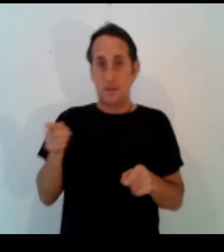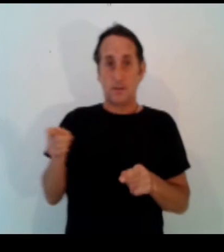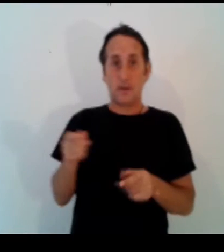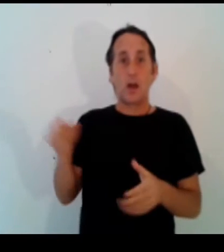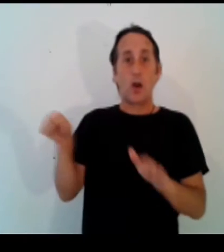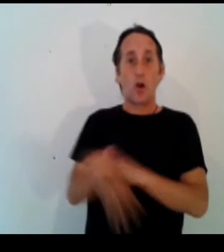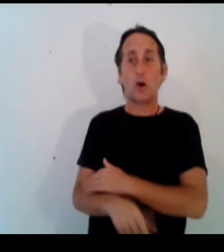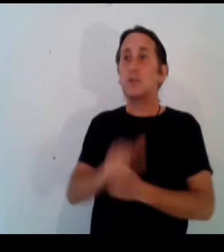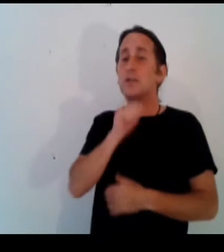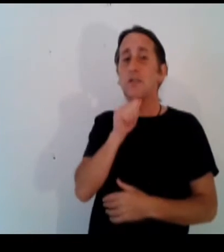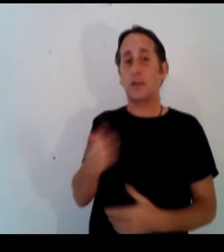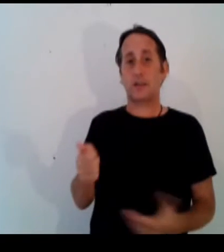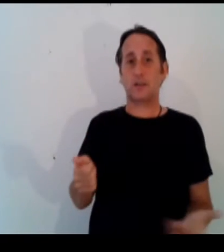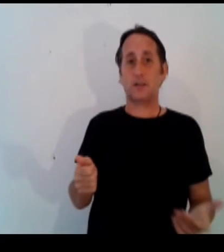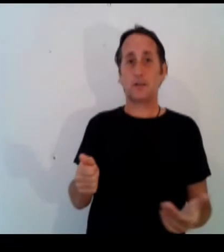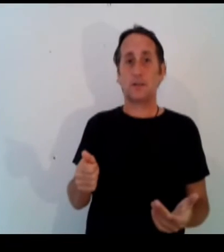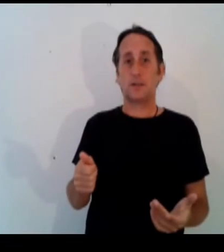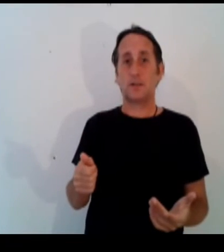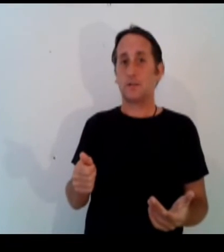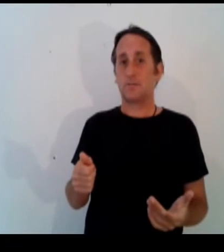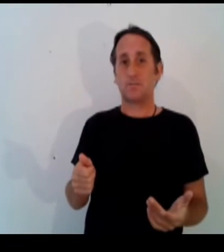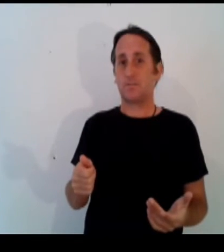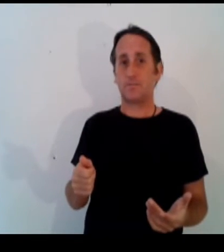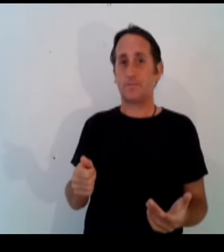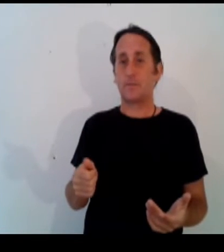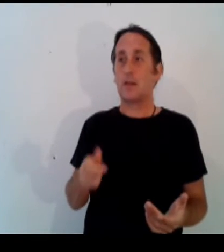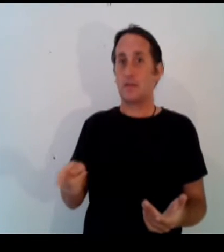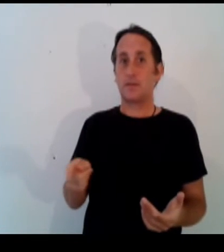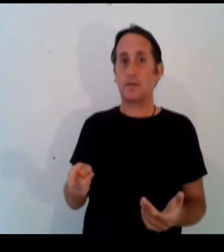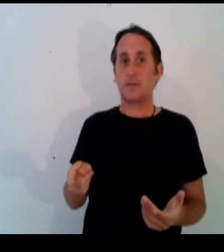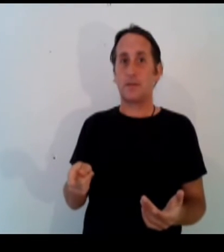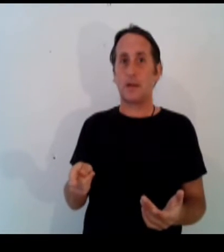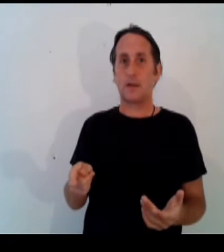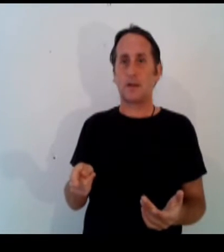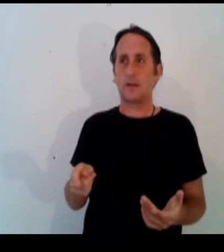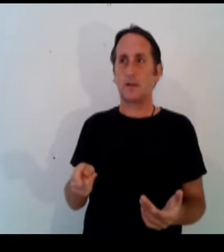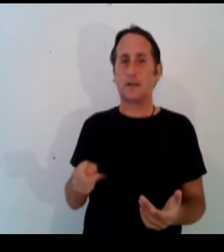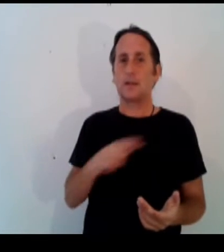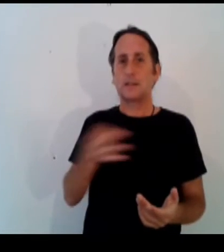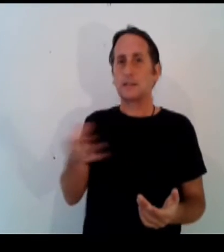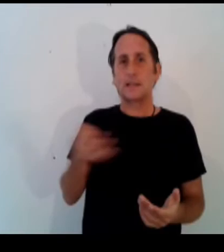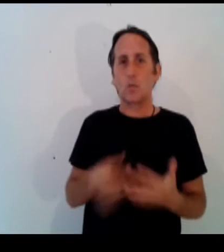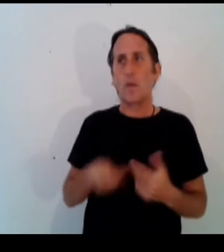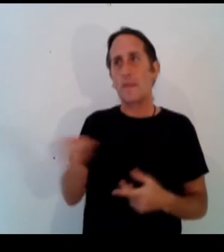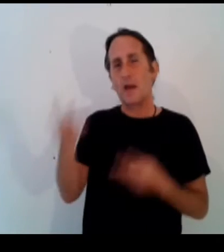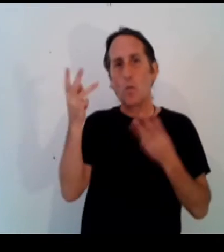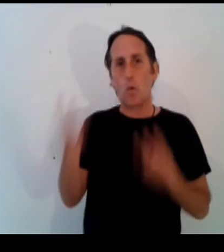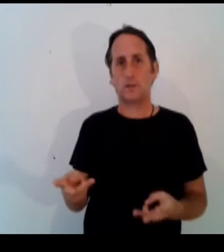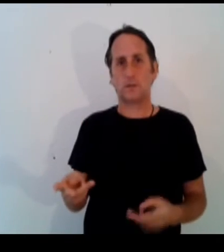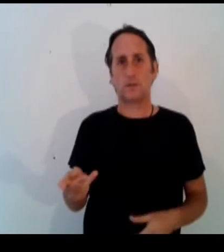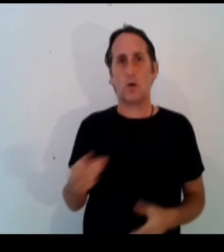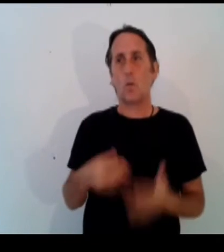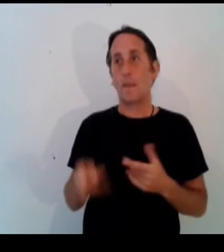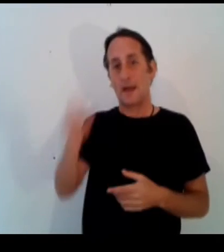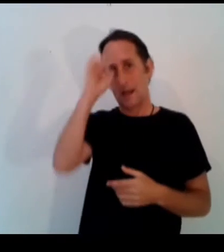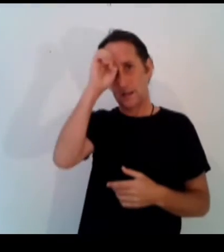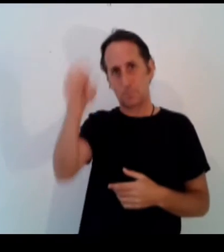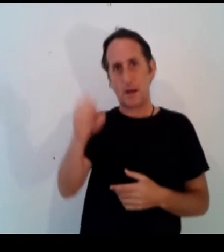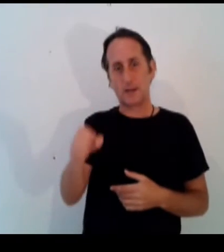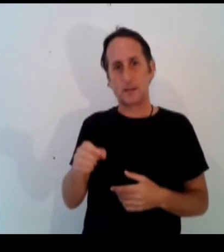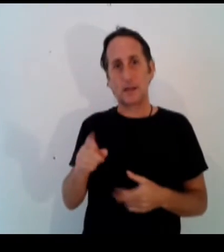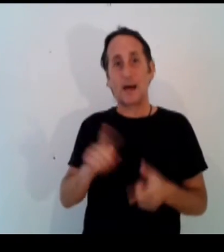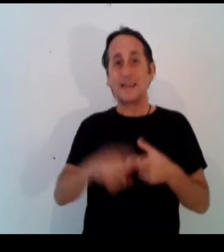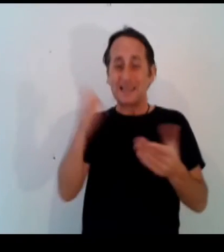Its not that they have lost anything, they didn't lose anything they just failed to get what they wanted what they expected.